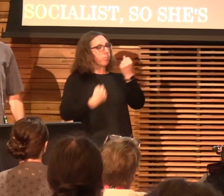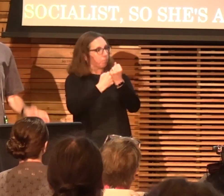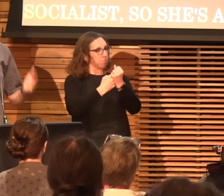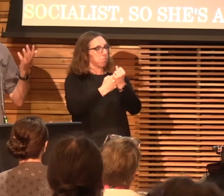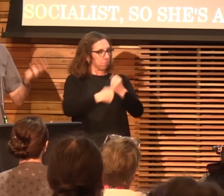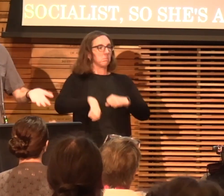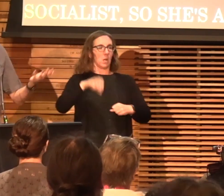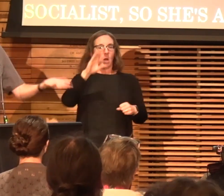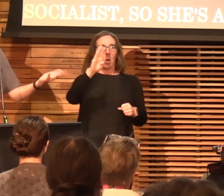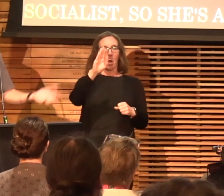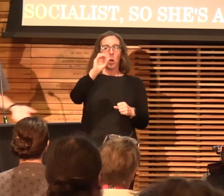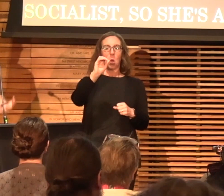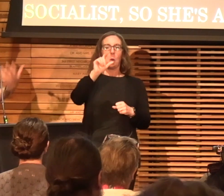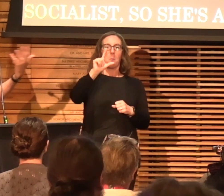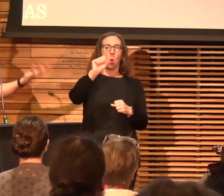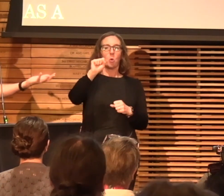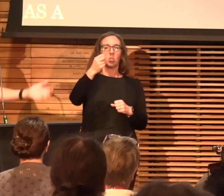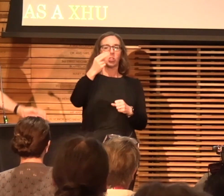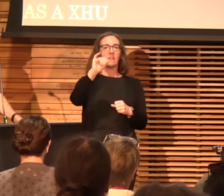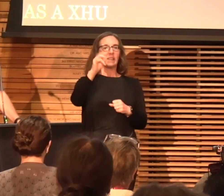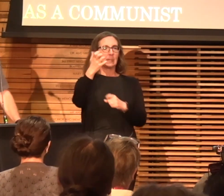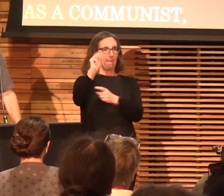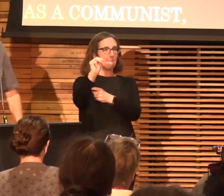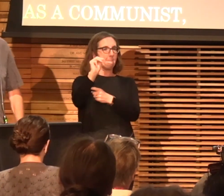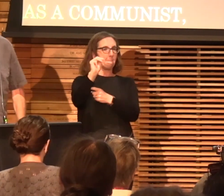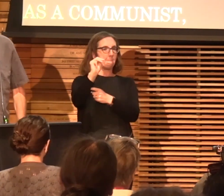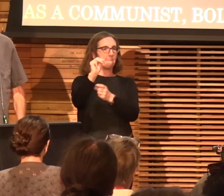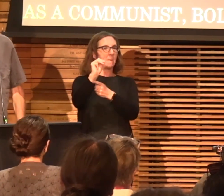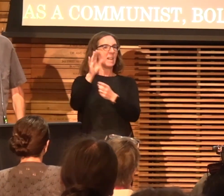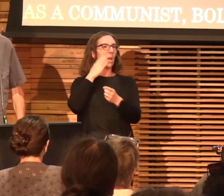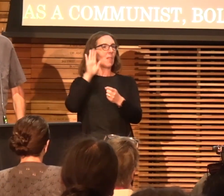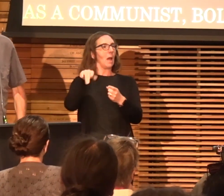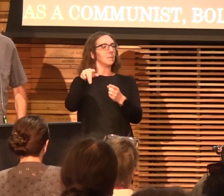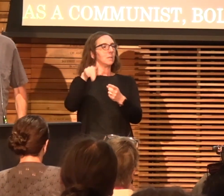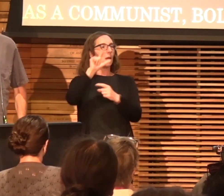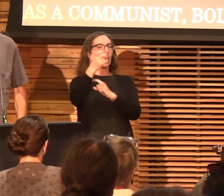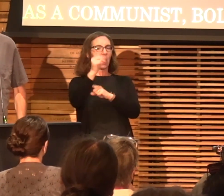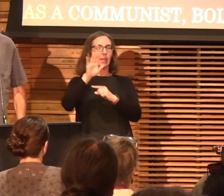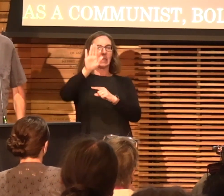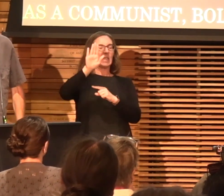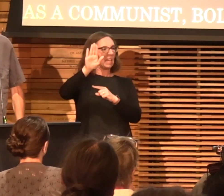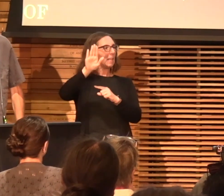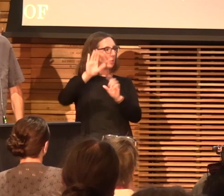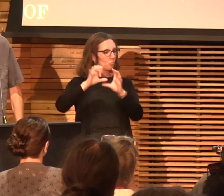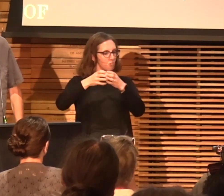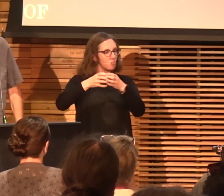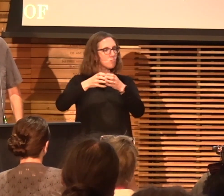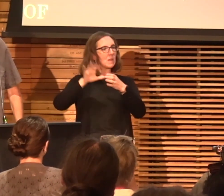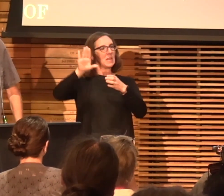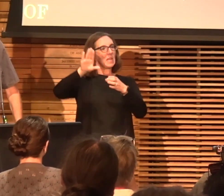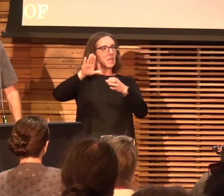Bolshevism being the name of Lenin's movement, Lenin's Party, in the Soviet Union.